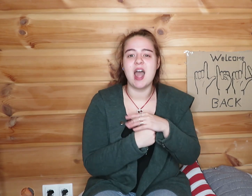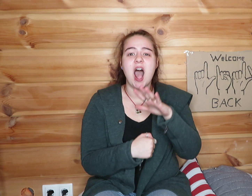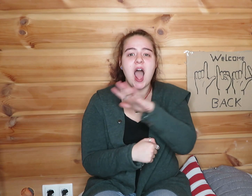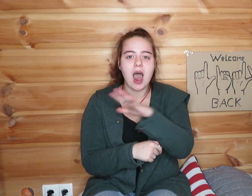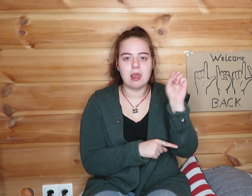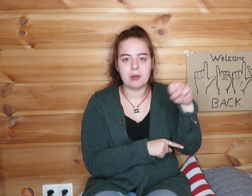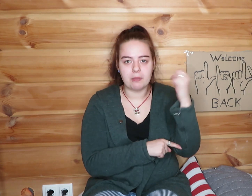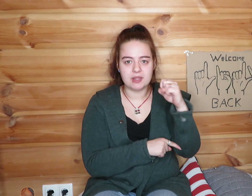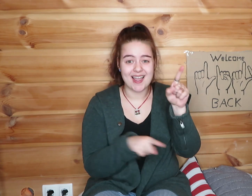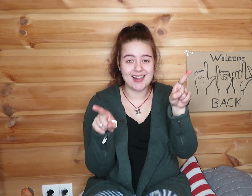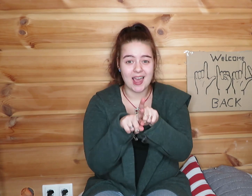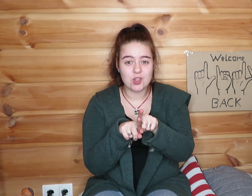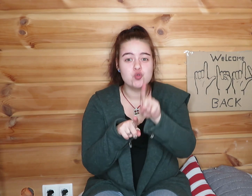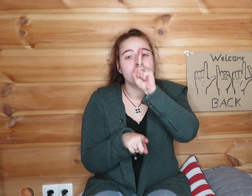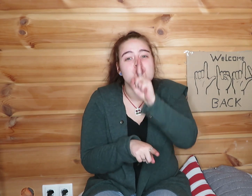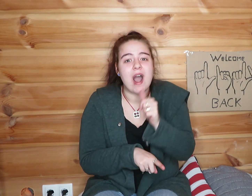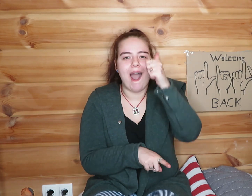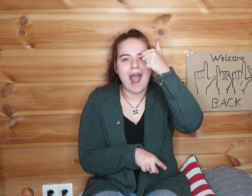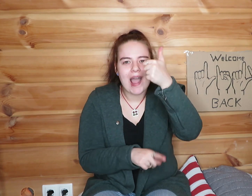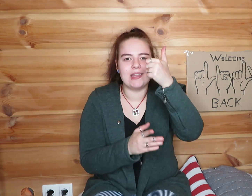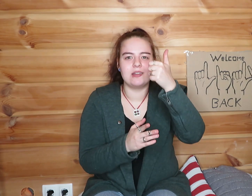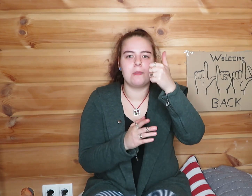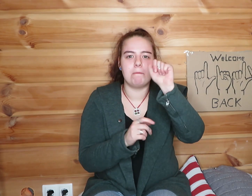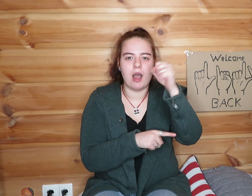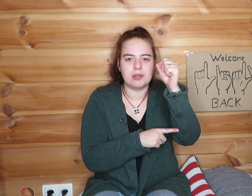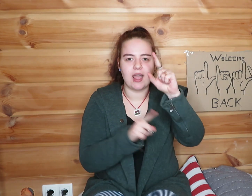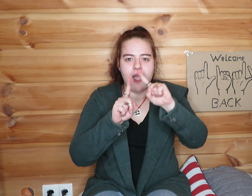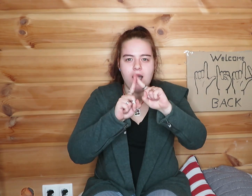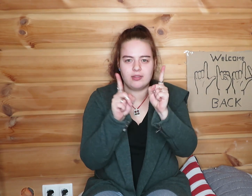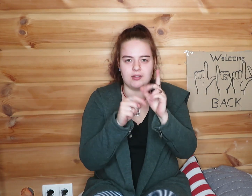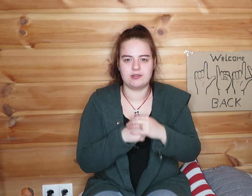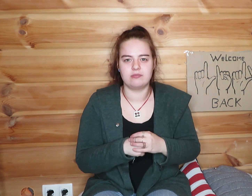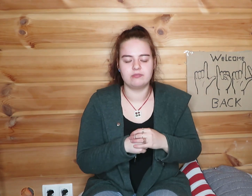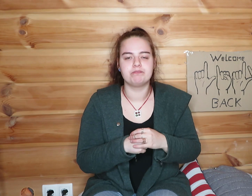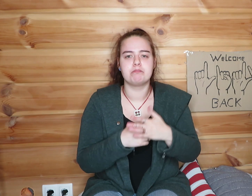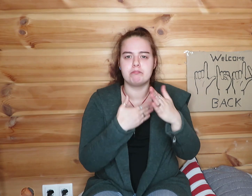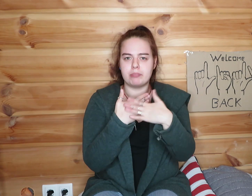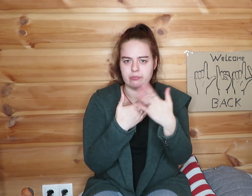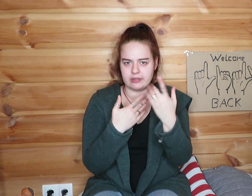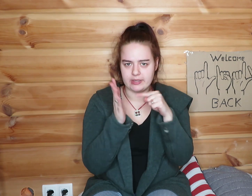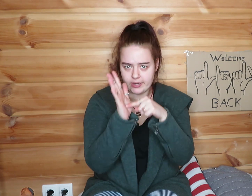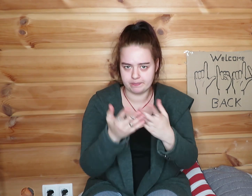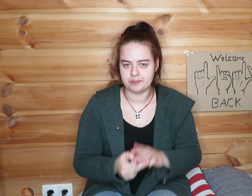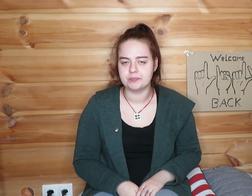It means every component, excpet one, is the same. I´ll show you an example: